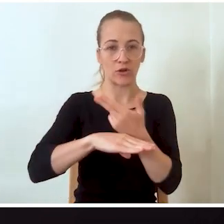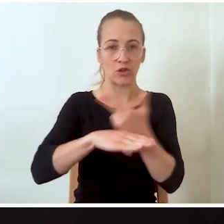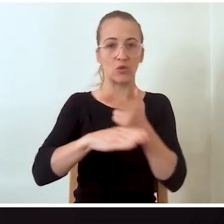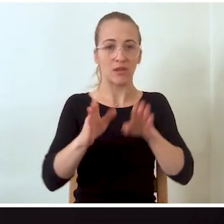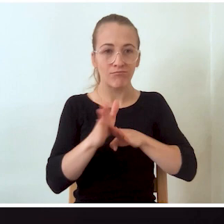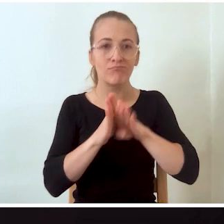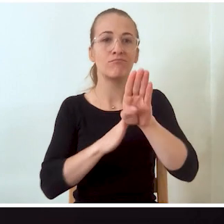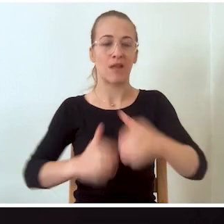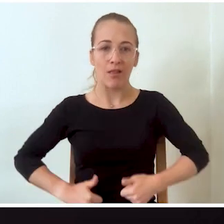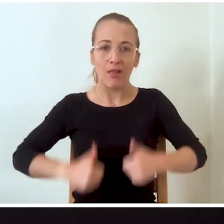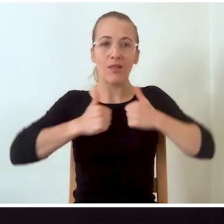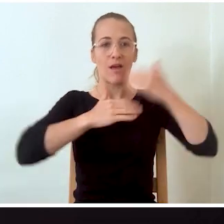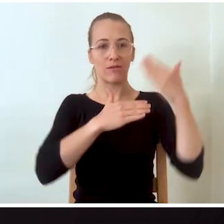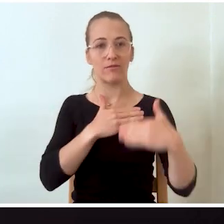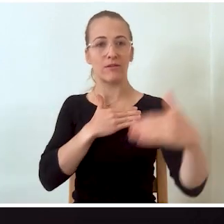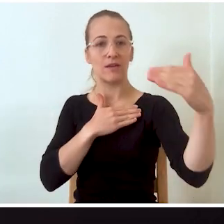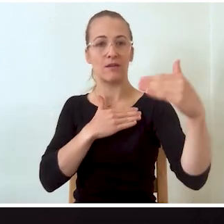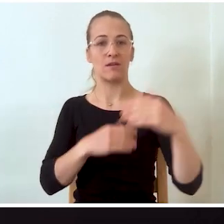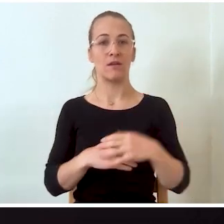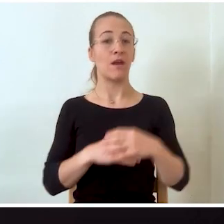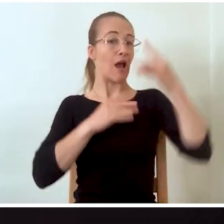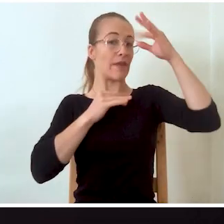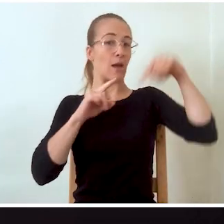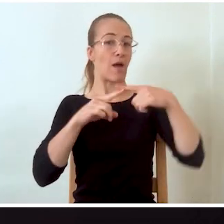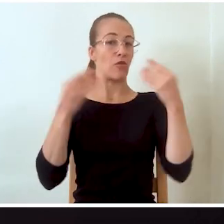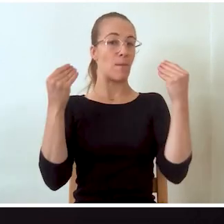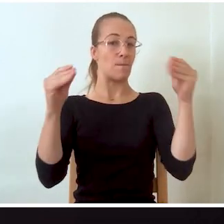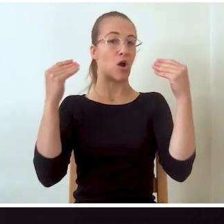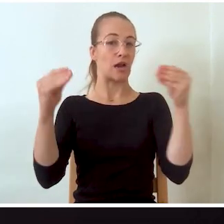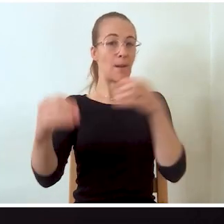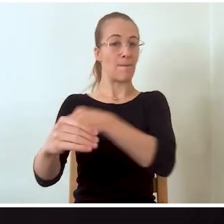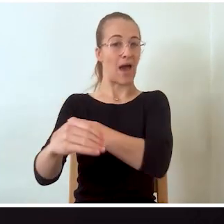So when I think about the marketing power of accessibility,